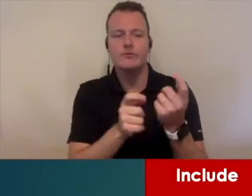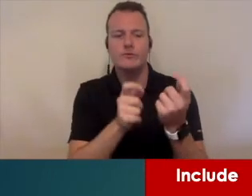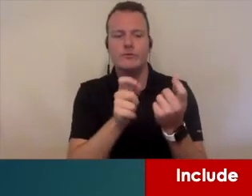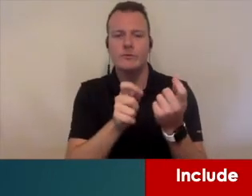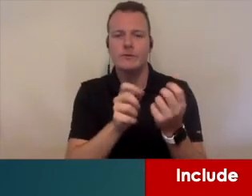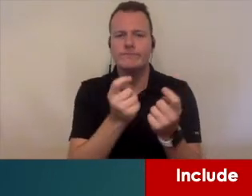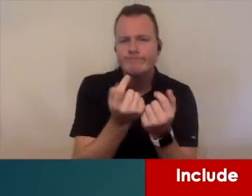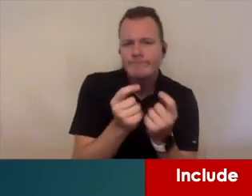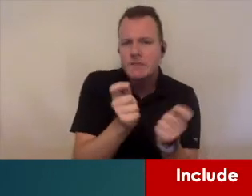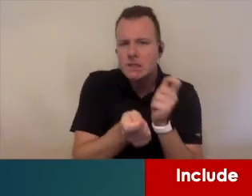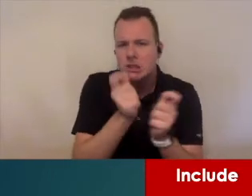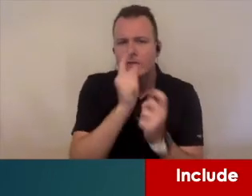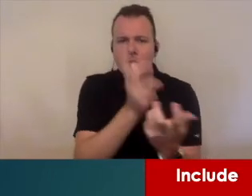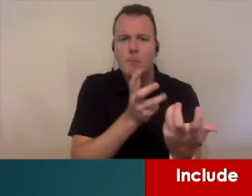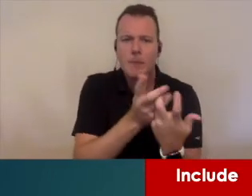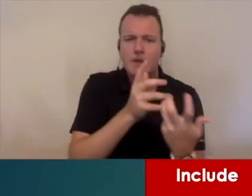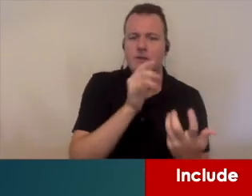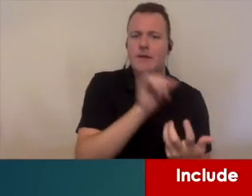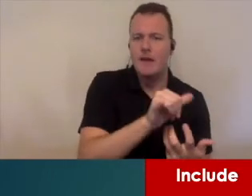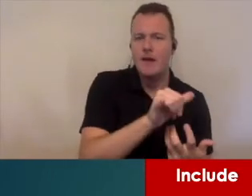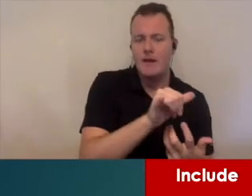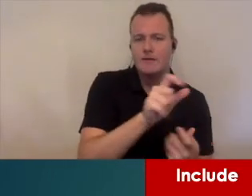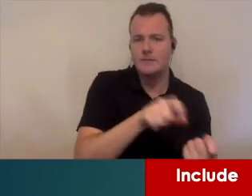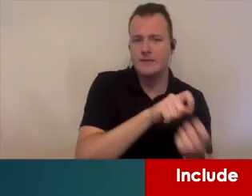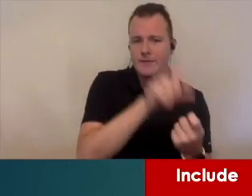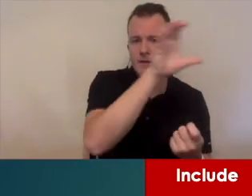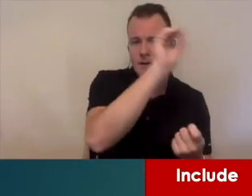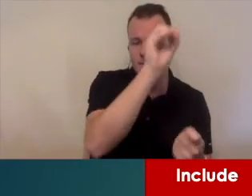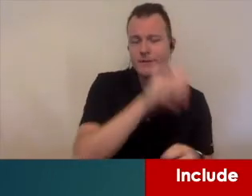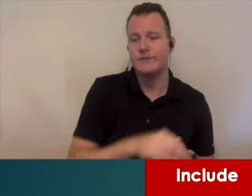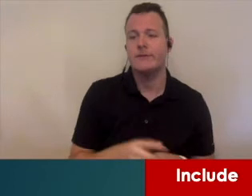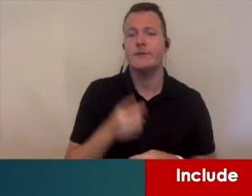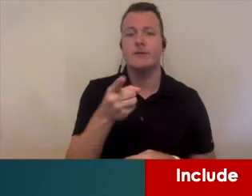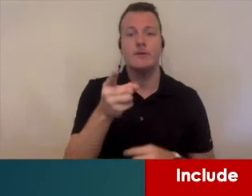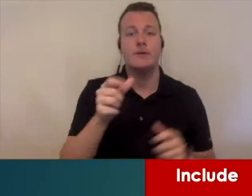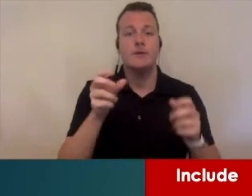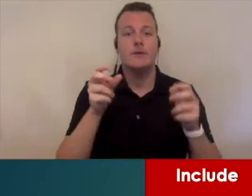going to be all encompassing. Your poster presentations, your research information,